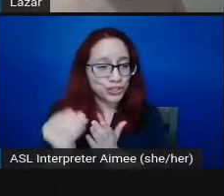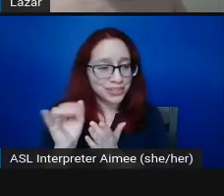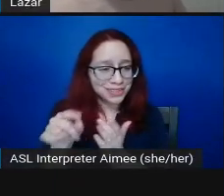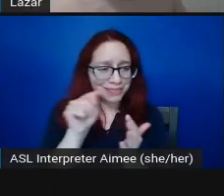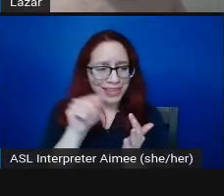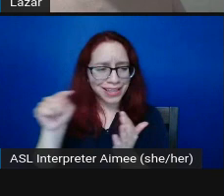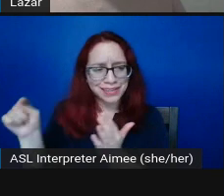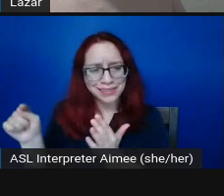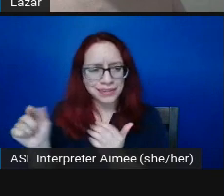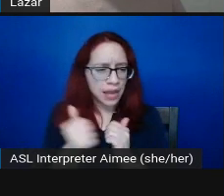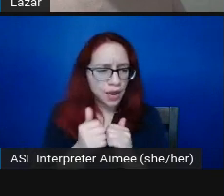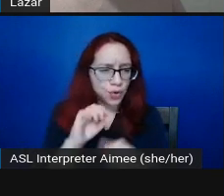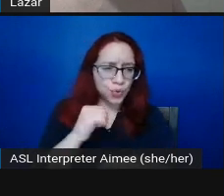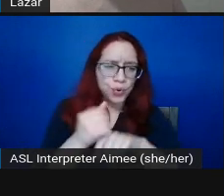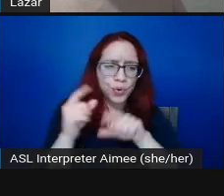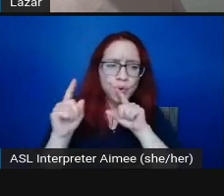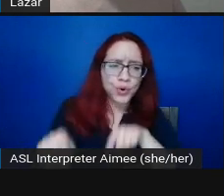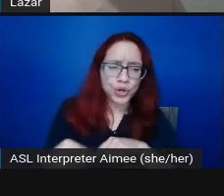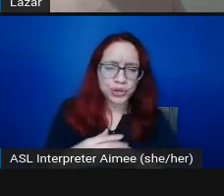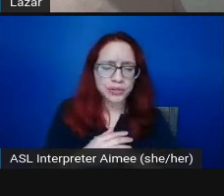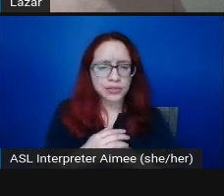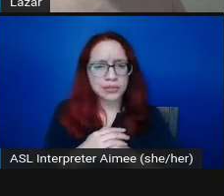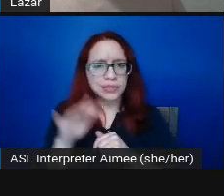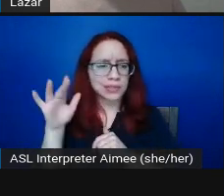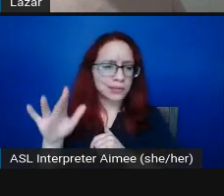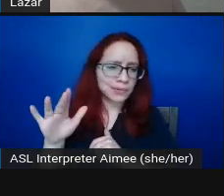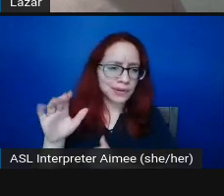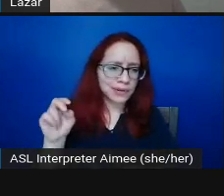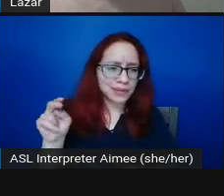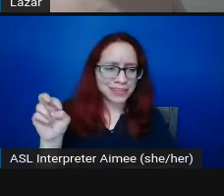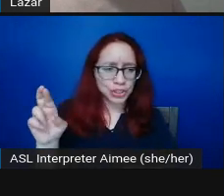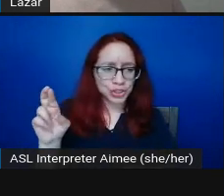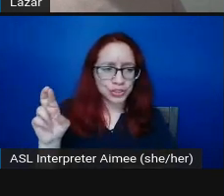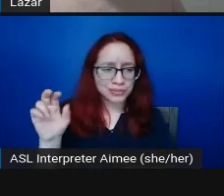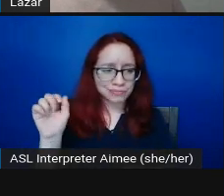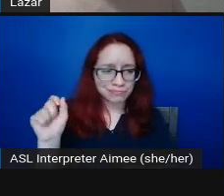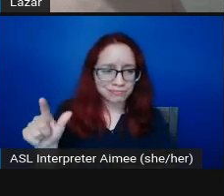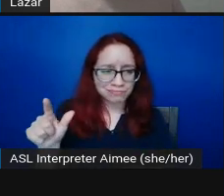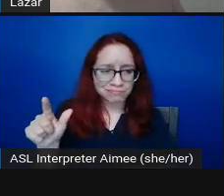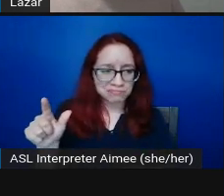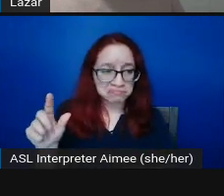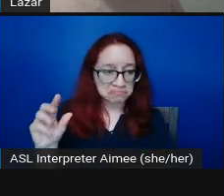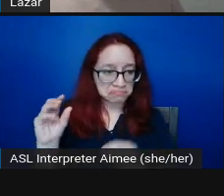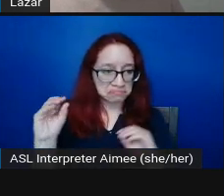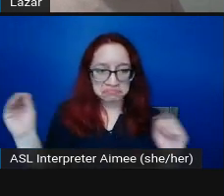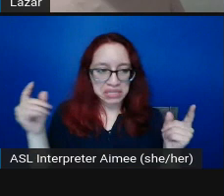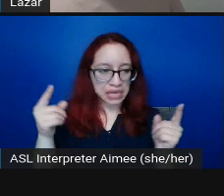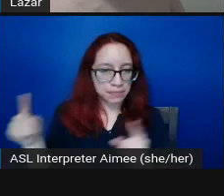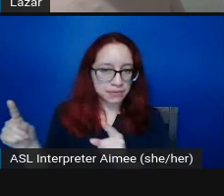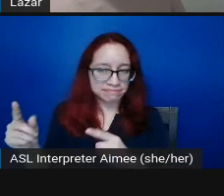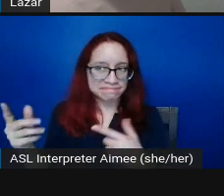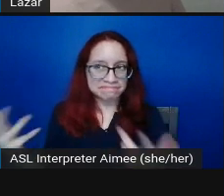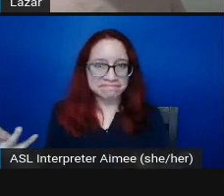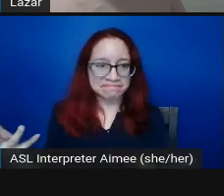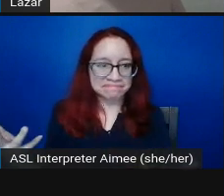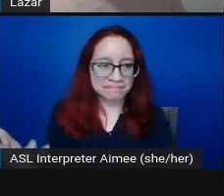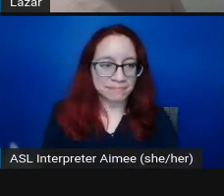how to place the order? Then you press enter on the link and nothing happens, that unclickable link.